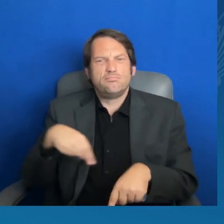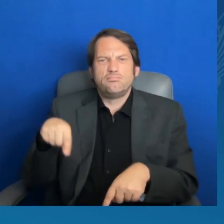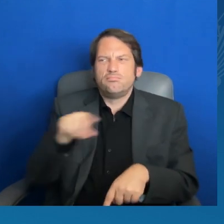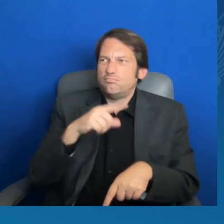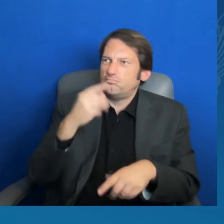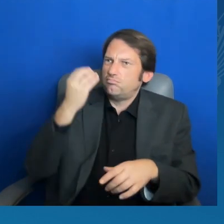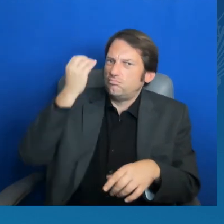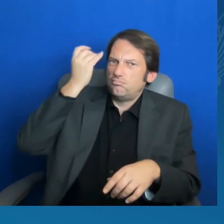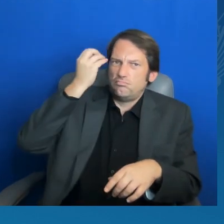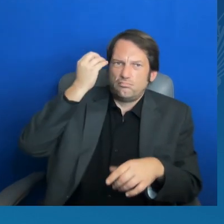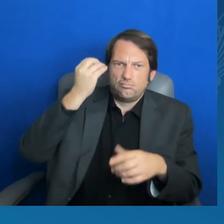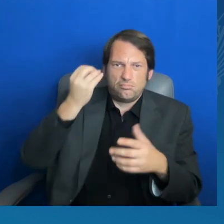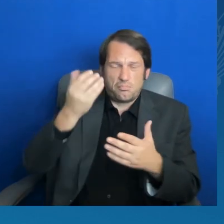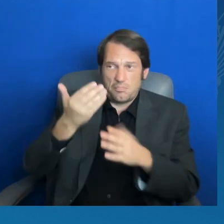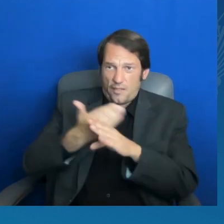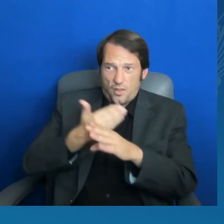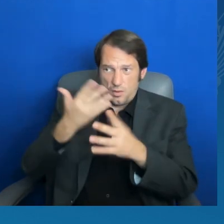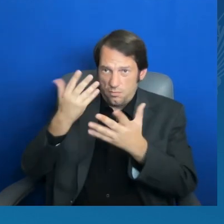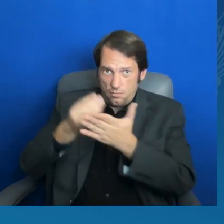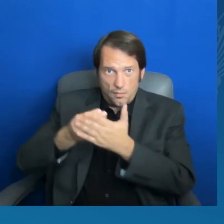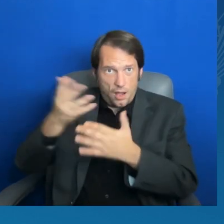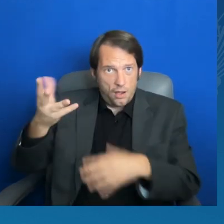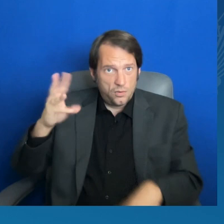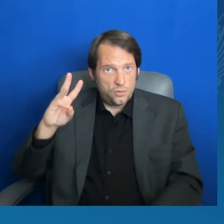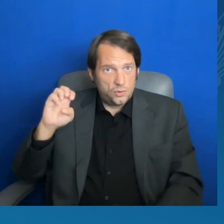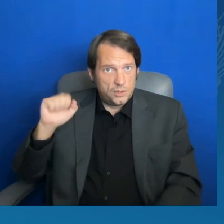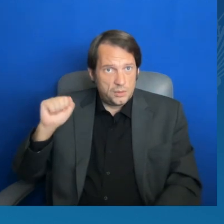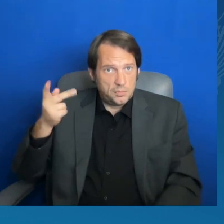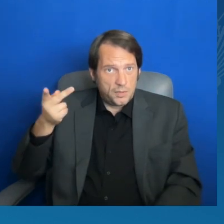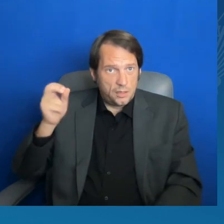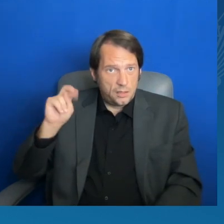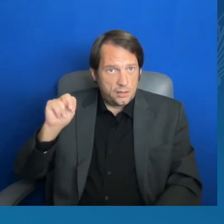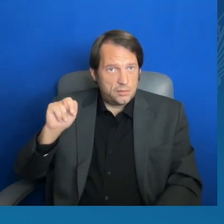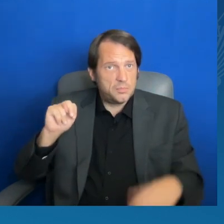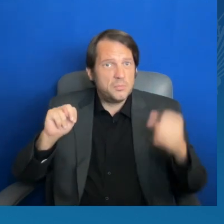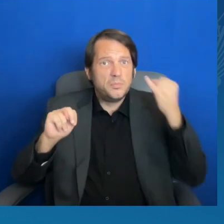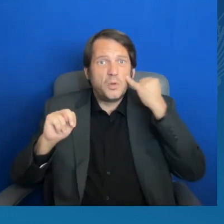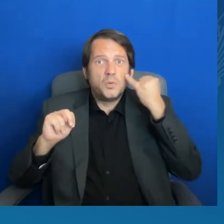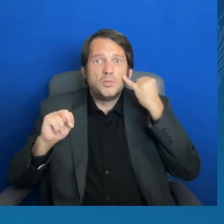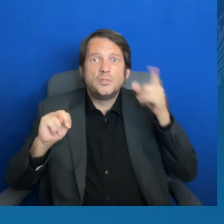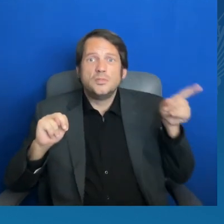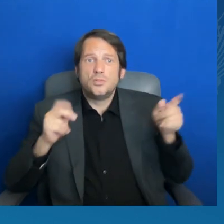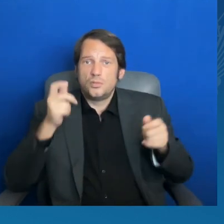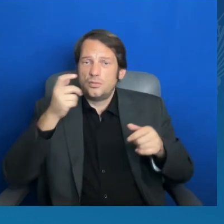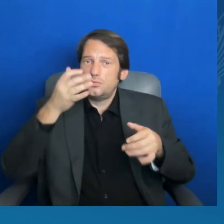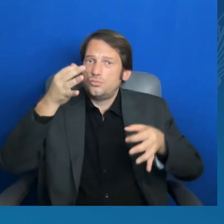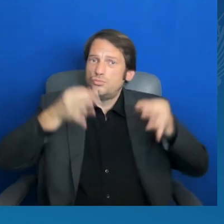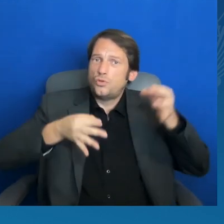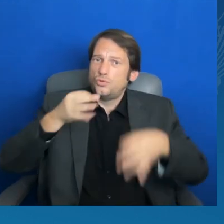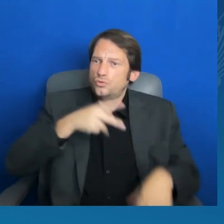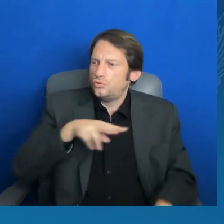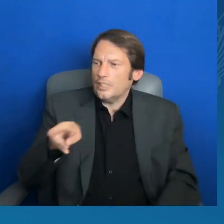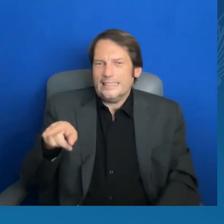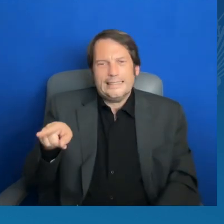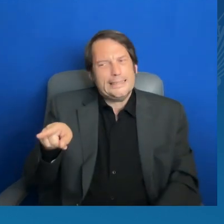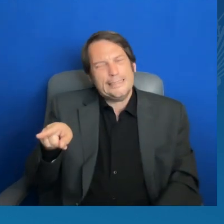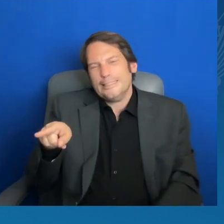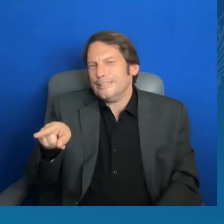to be a danger to themselves or others. You just might want to know. Mr. George: You might. You might. Ms. Ferrell-Zabala: It feels like common sense.